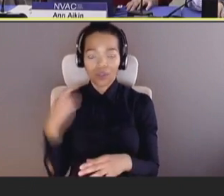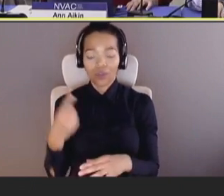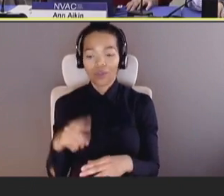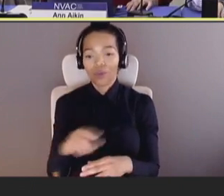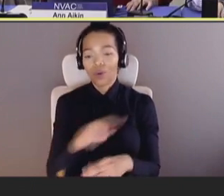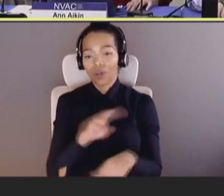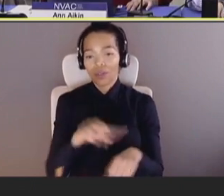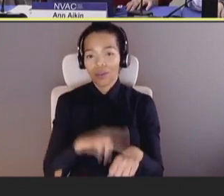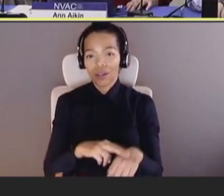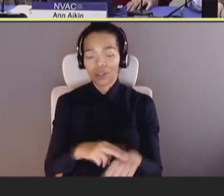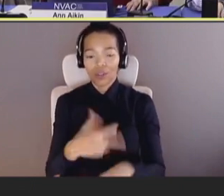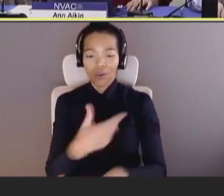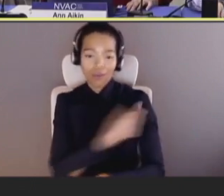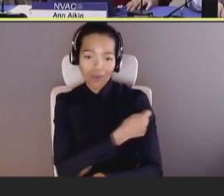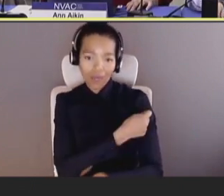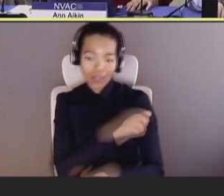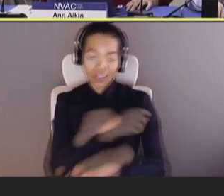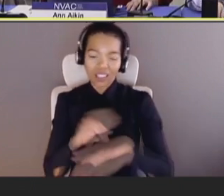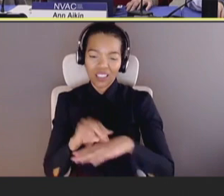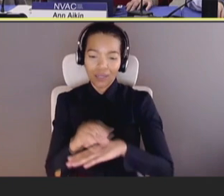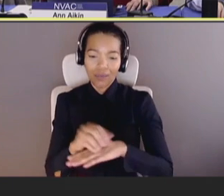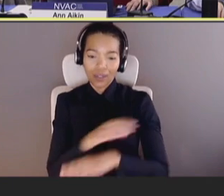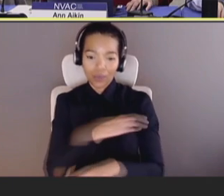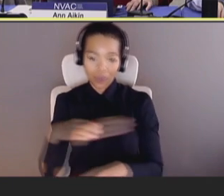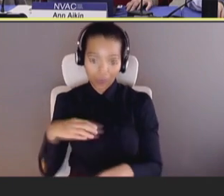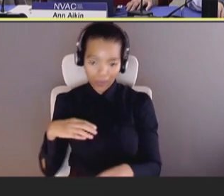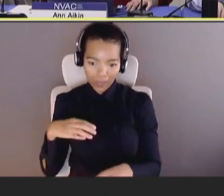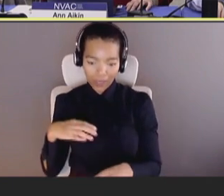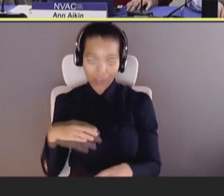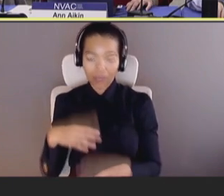There are a few things you should know before we get started today. First,